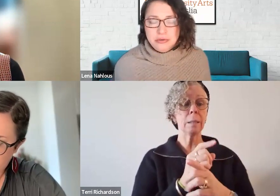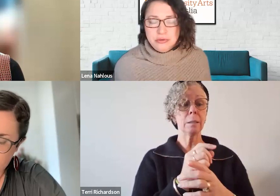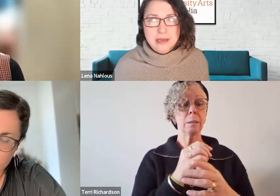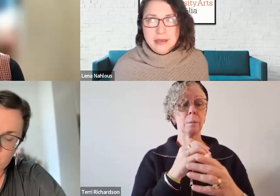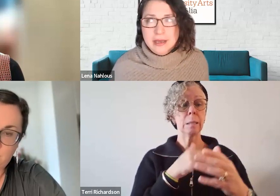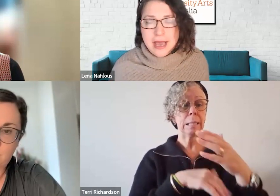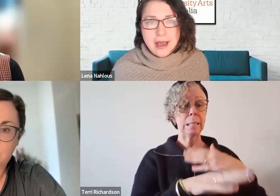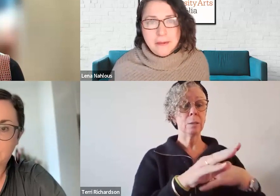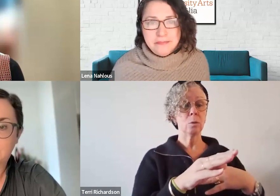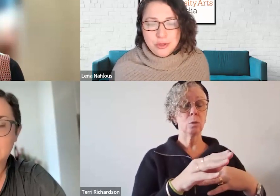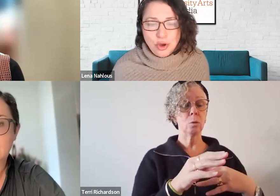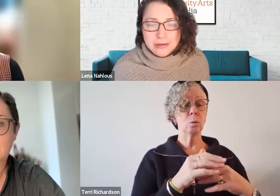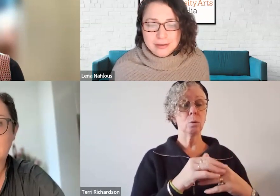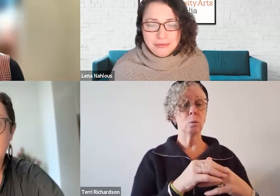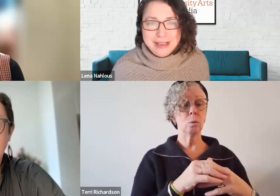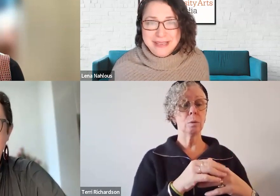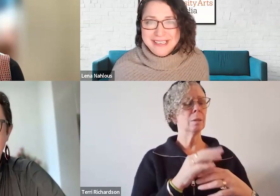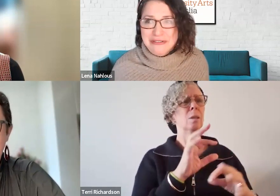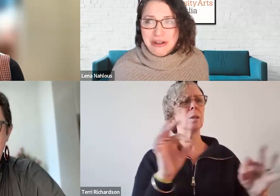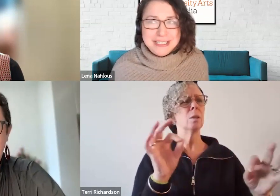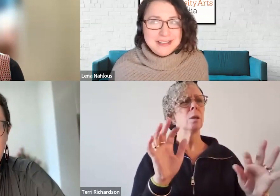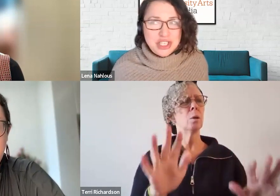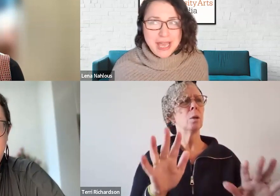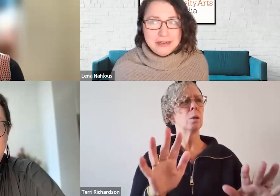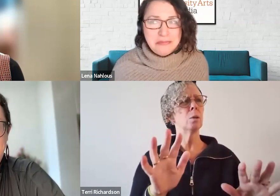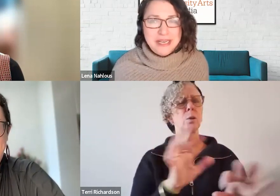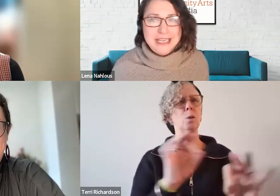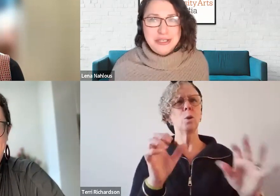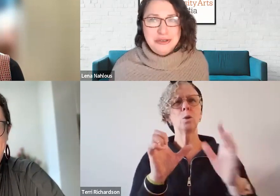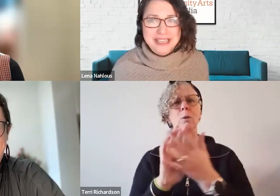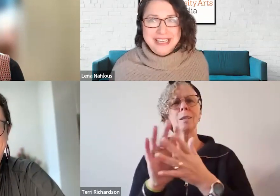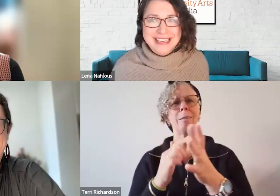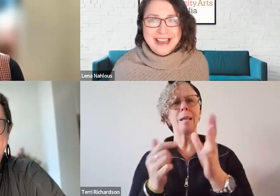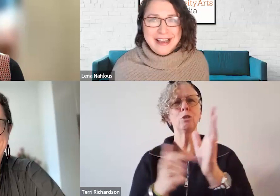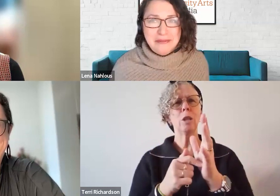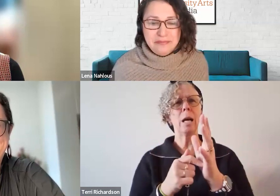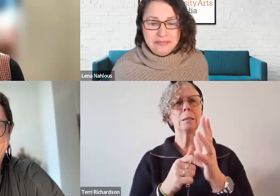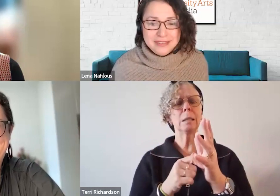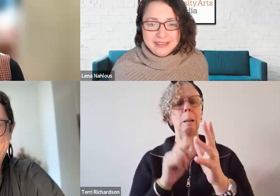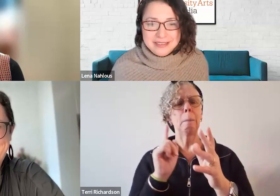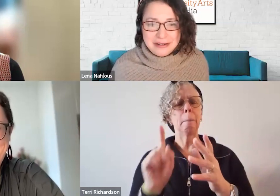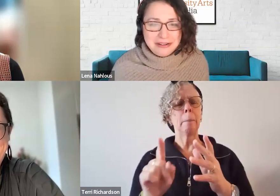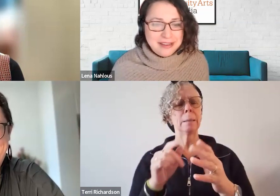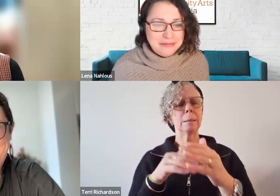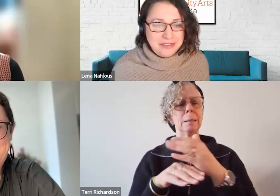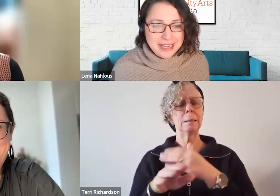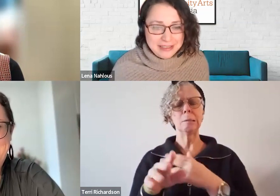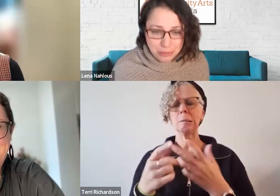Wait a minute, not into the chat, but into the... I'm sorry, I'm forgetting the word.